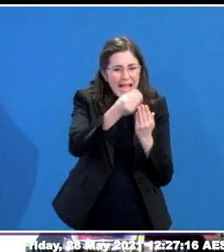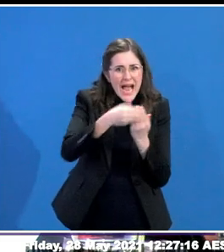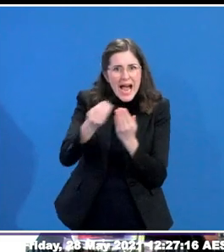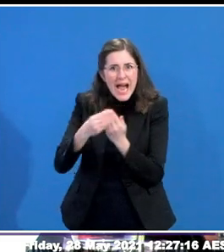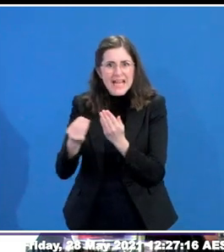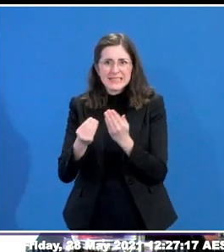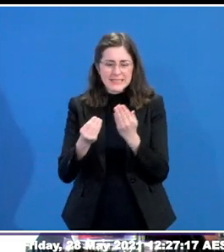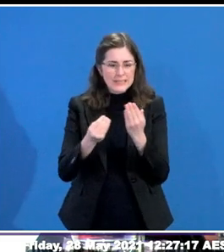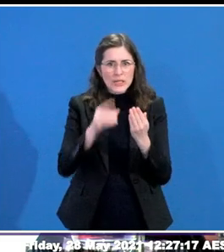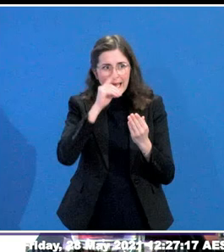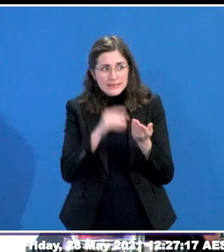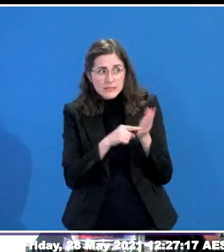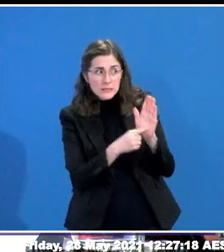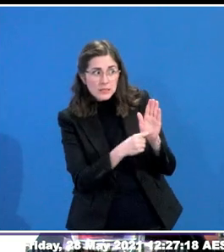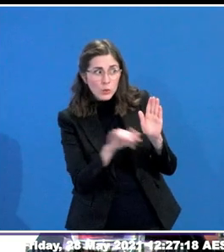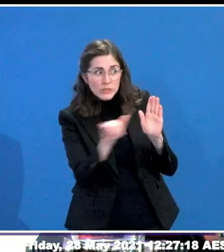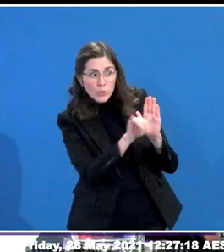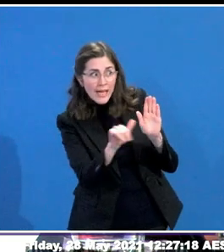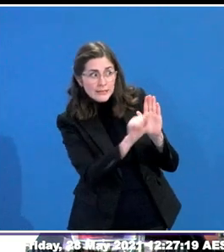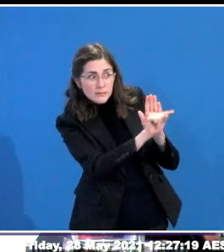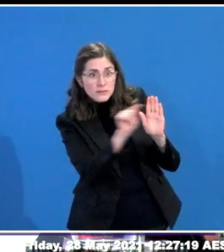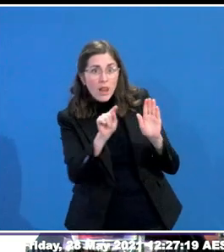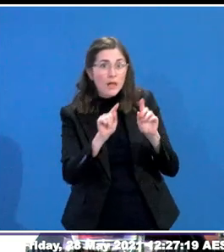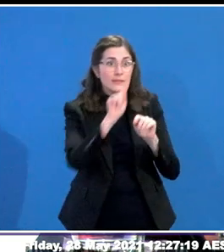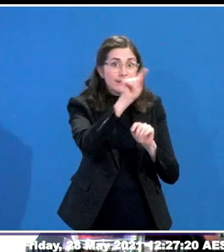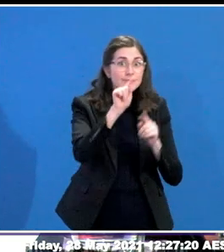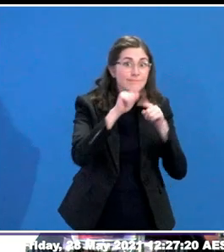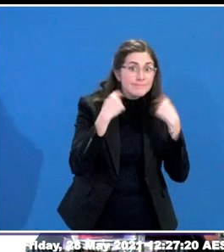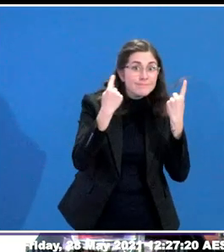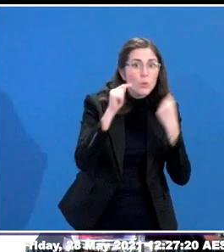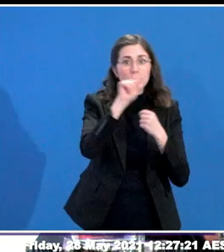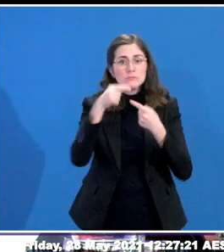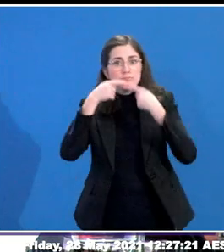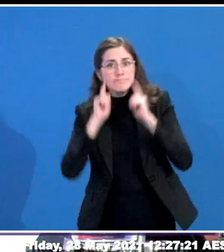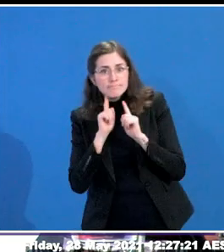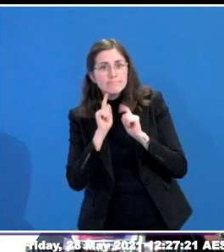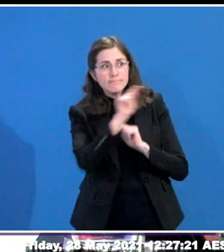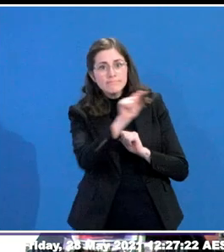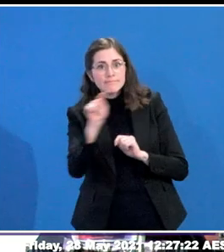and also in our employment services and in various areas so that if a client